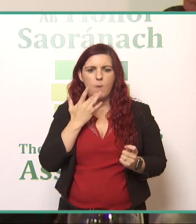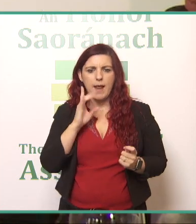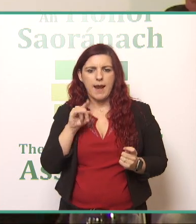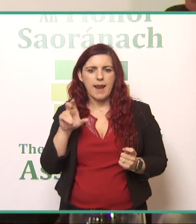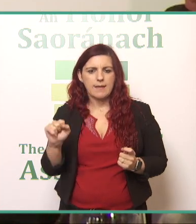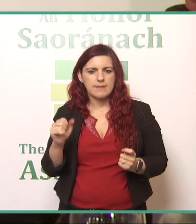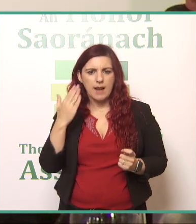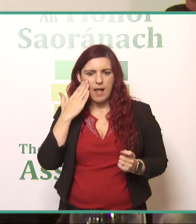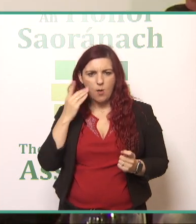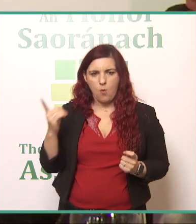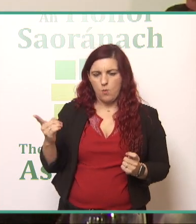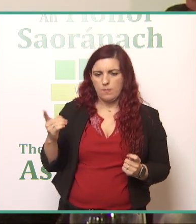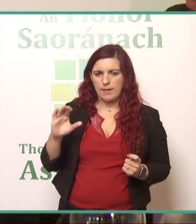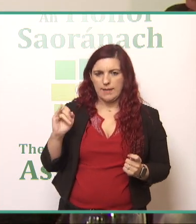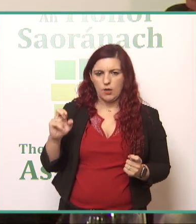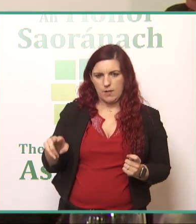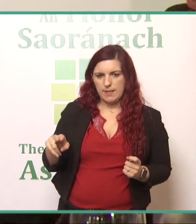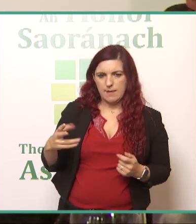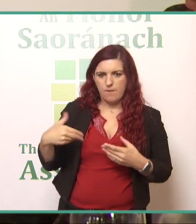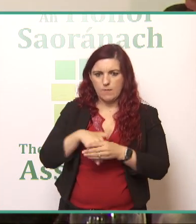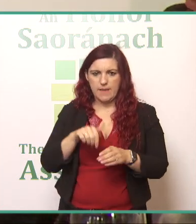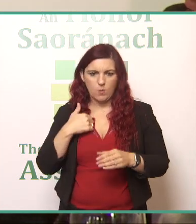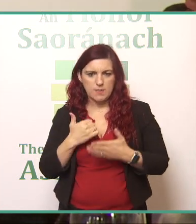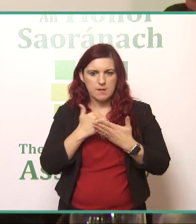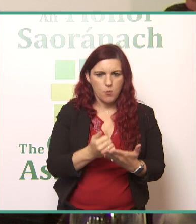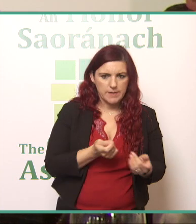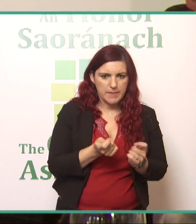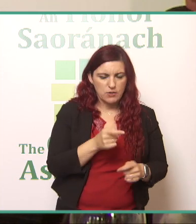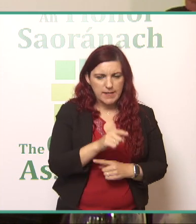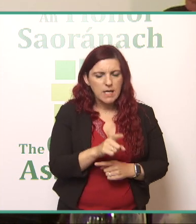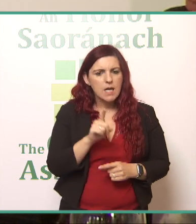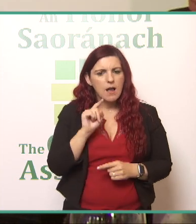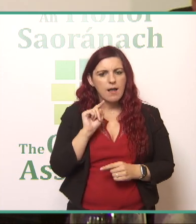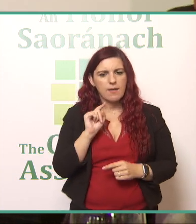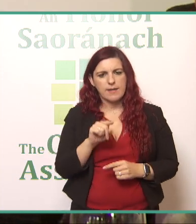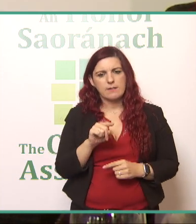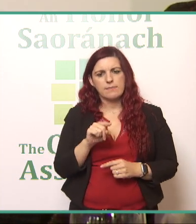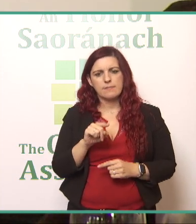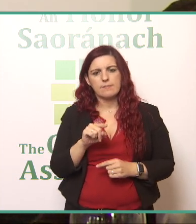involved in the wetlands Forum which we support and administer they are let's deal in deal with